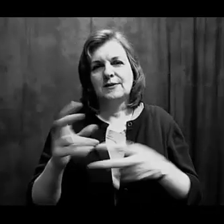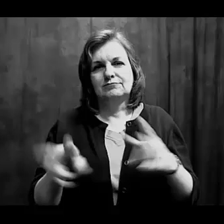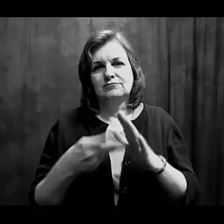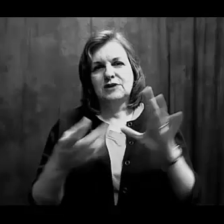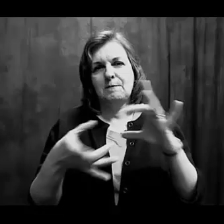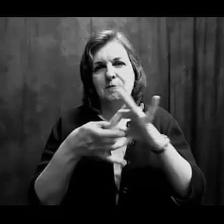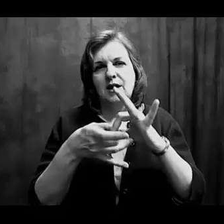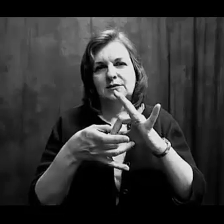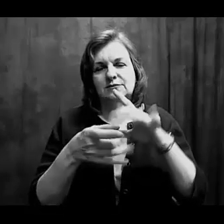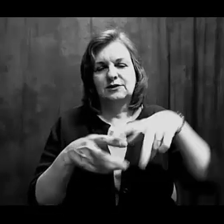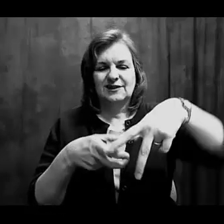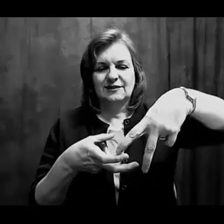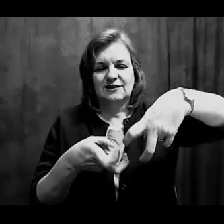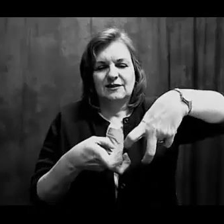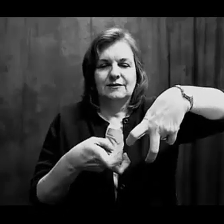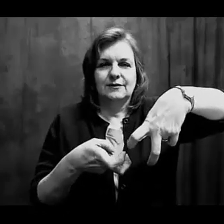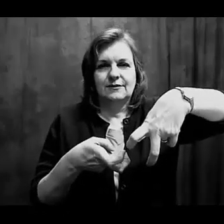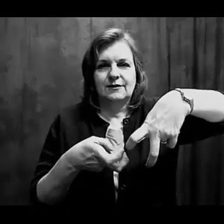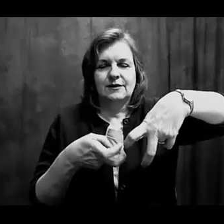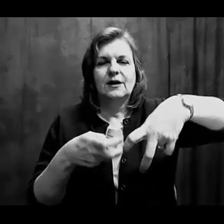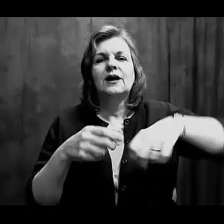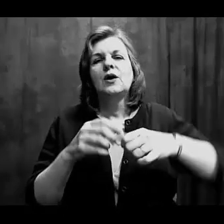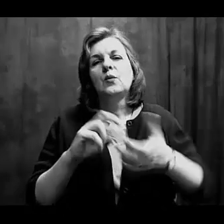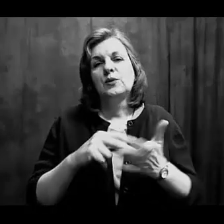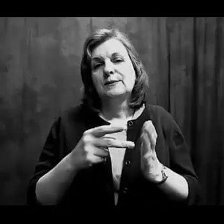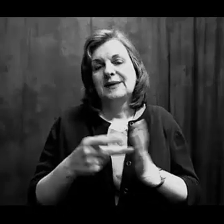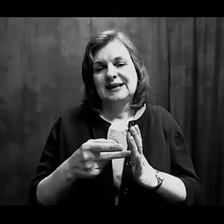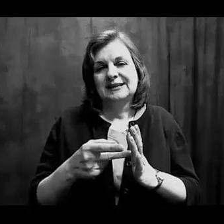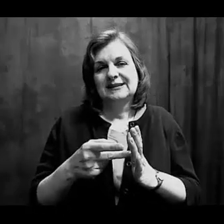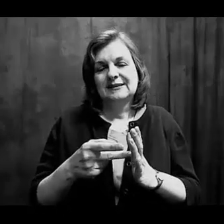in the hydrocarbon chains of the fatty acid